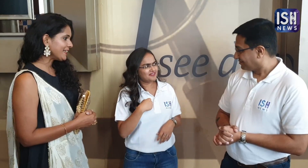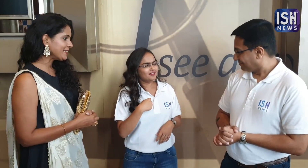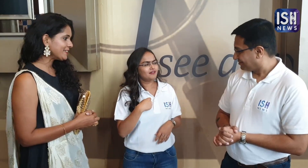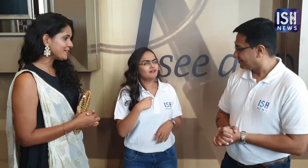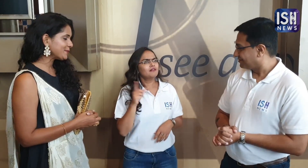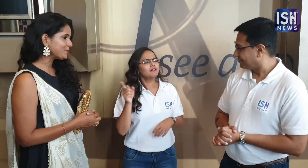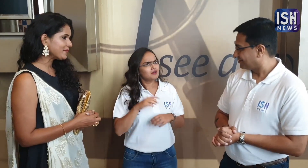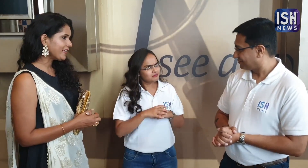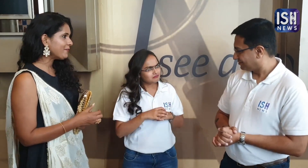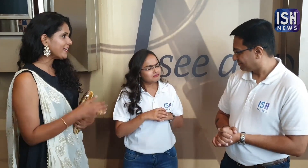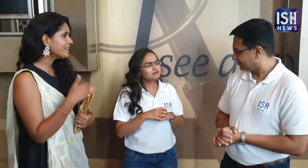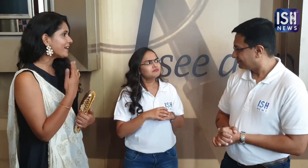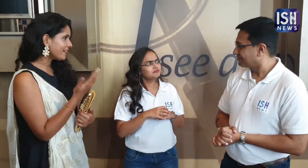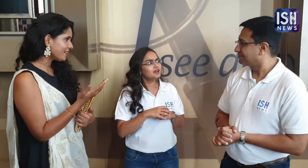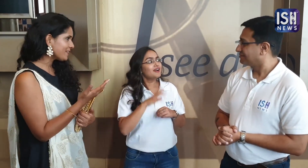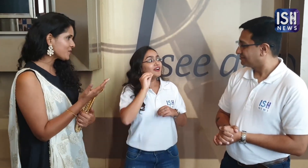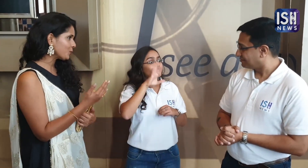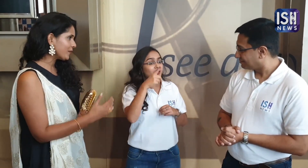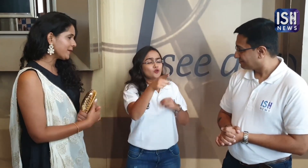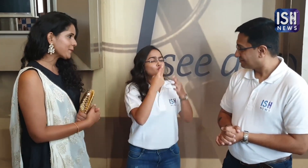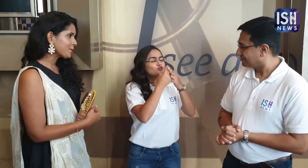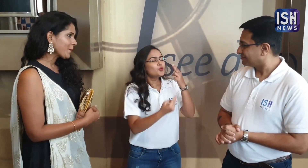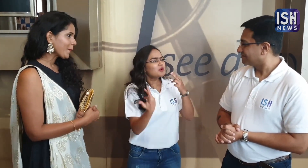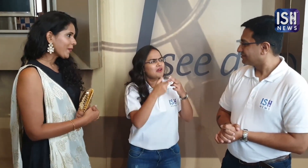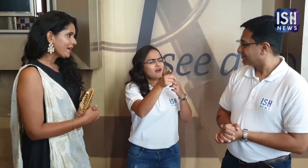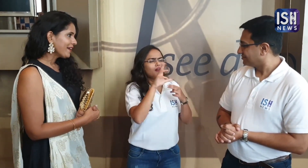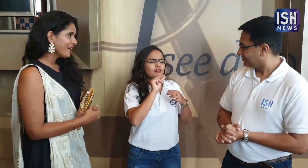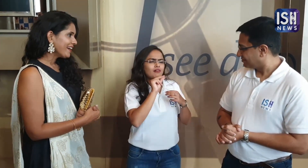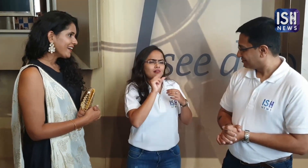When he narrated the story